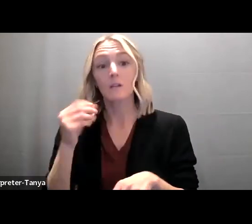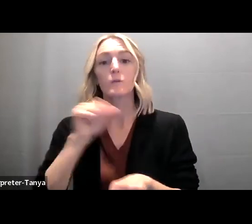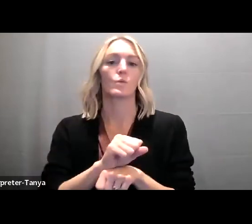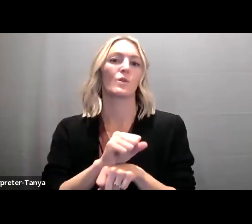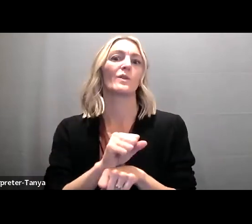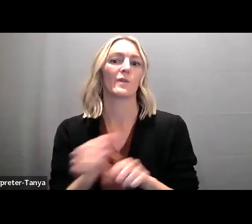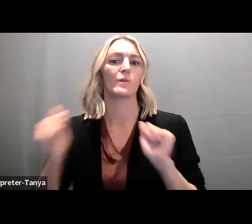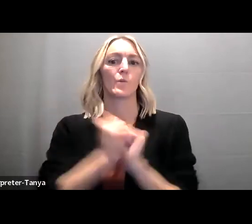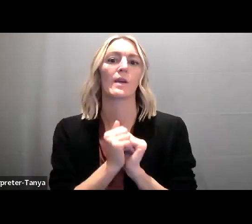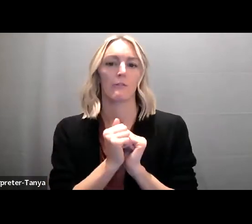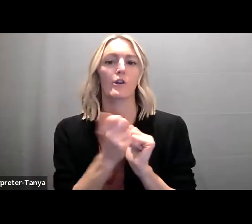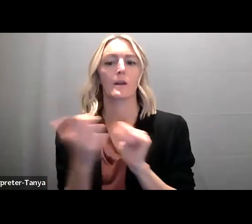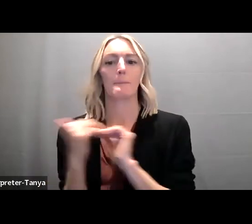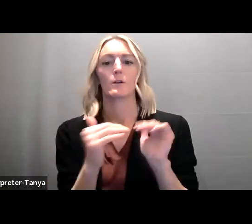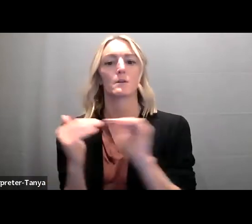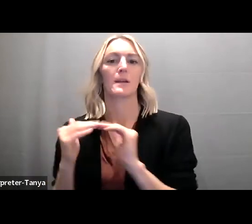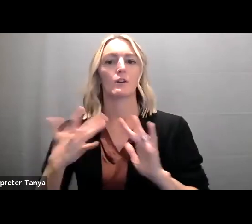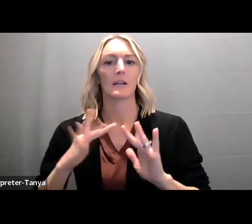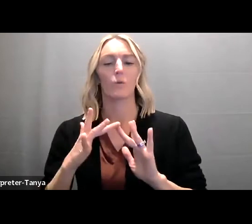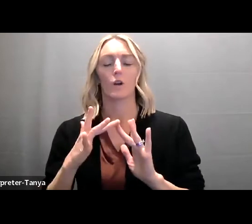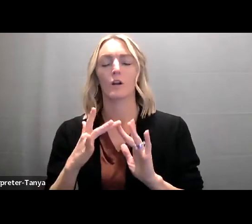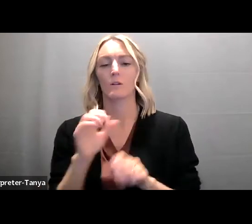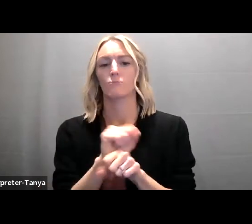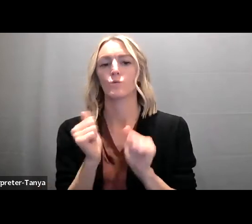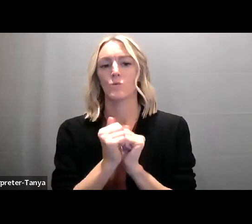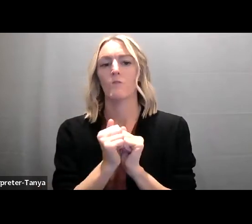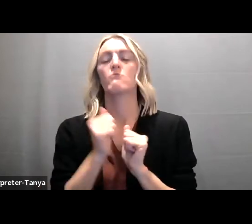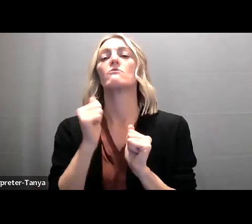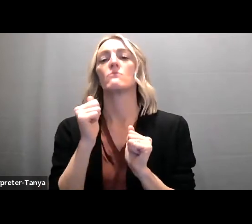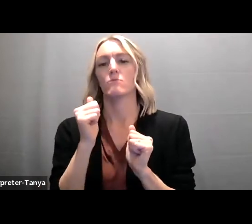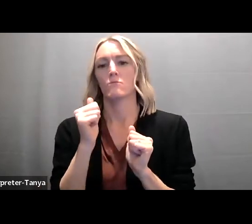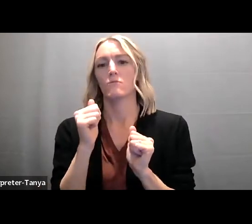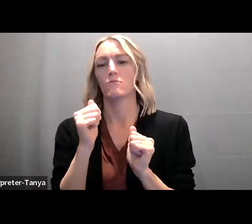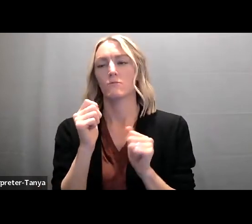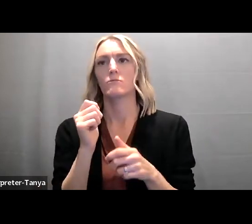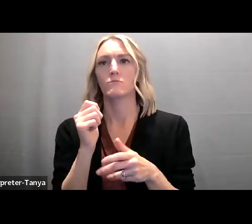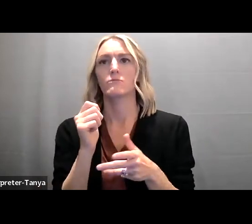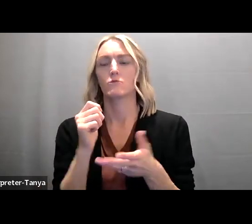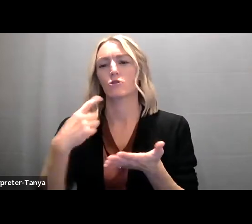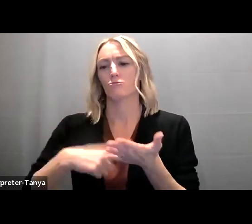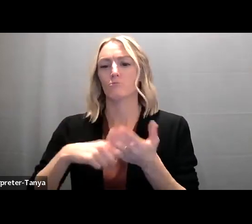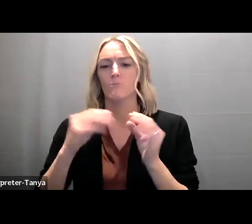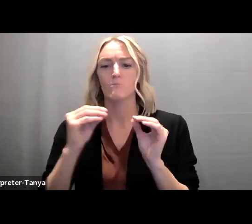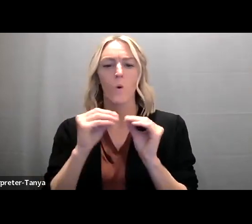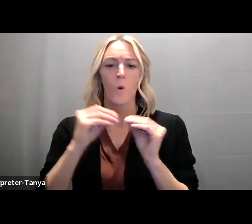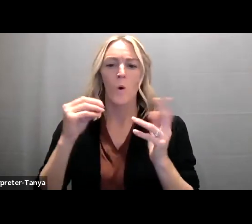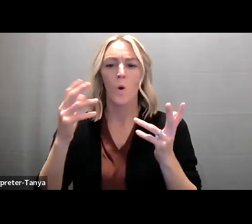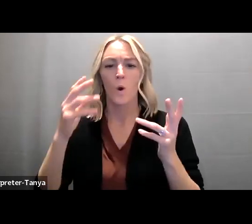to peer network and group to really get into the space of brainstorming around action.